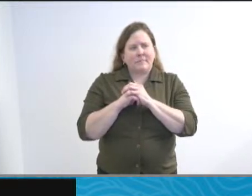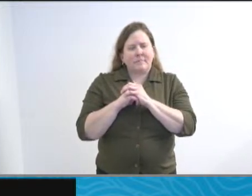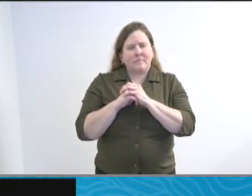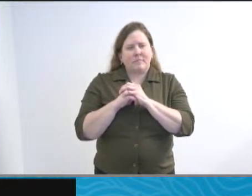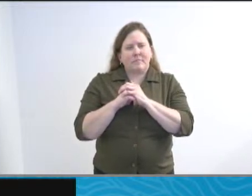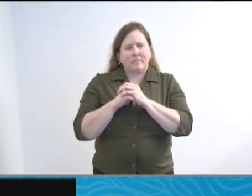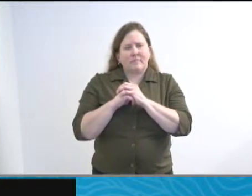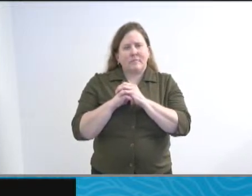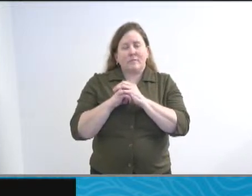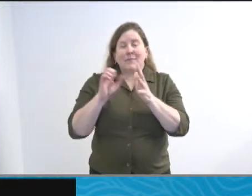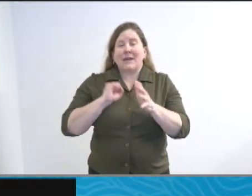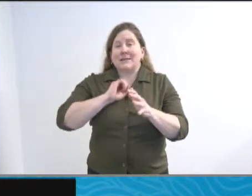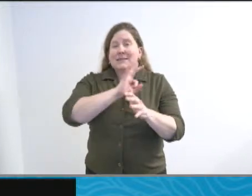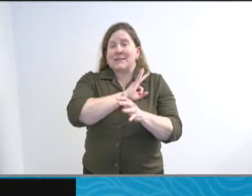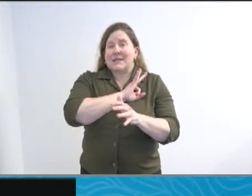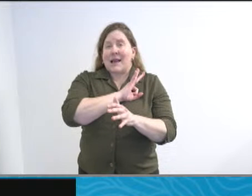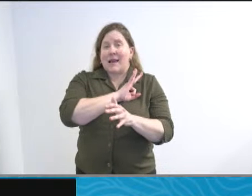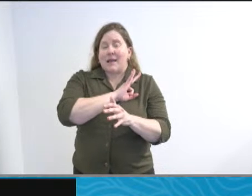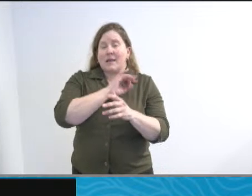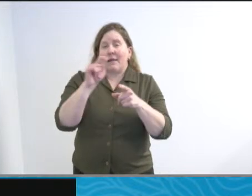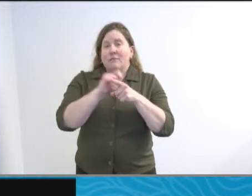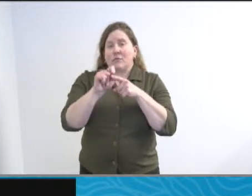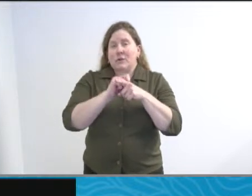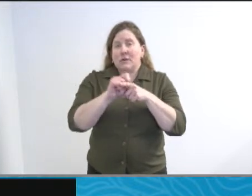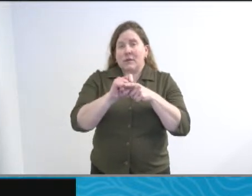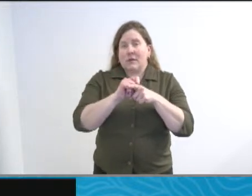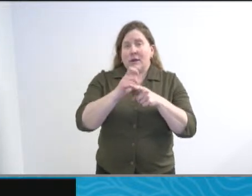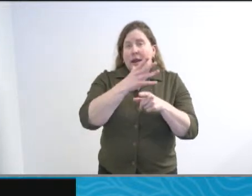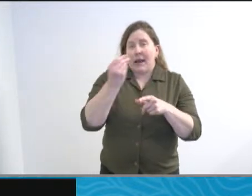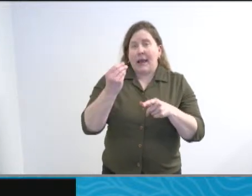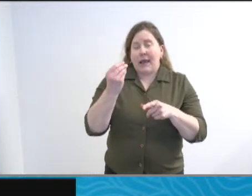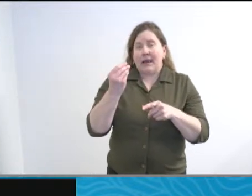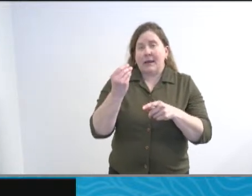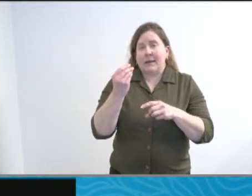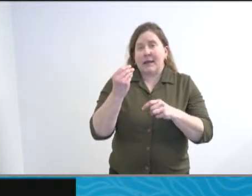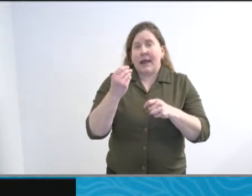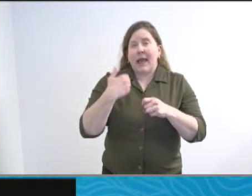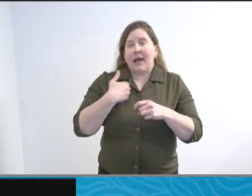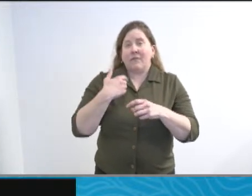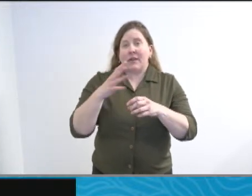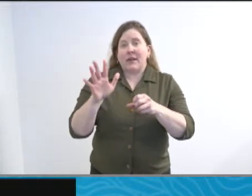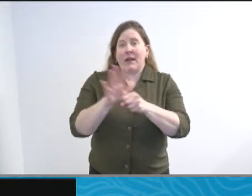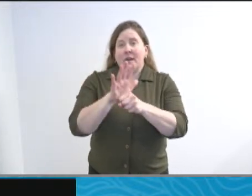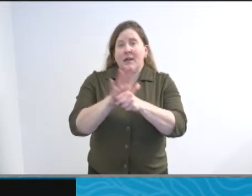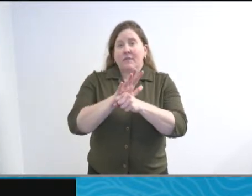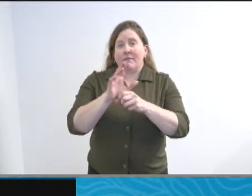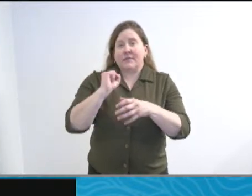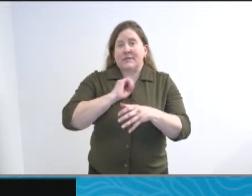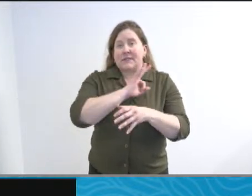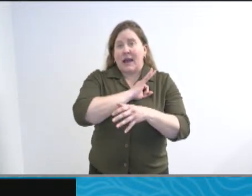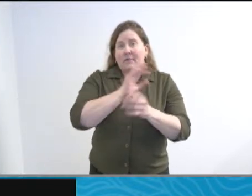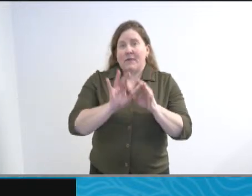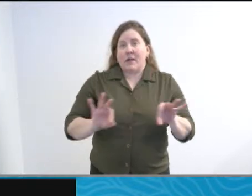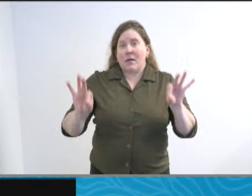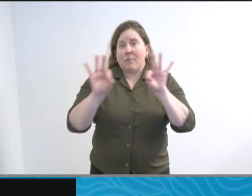was that staff training and staffing were very, was a very top priority. And so some examples of